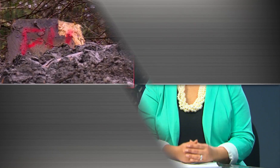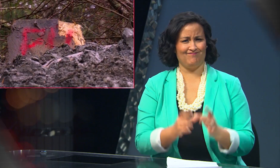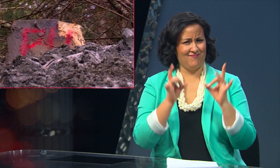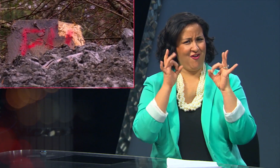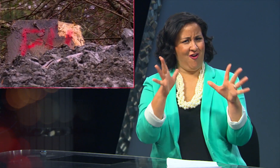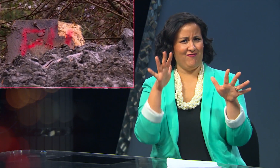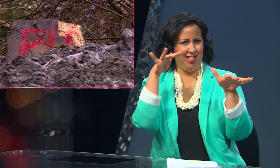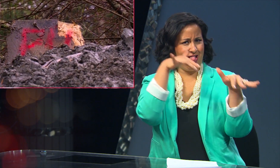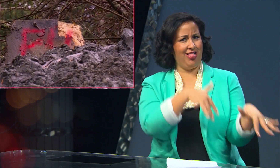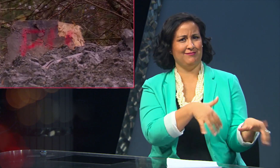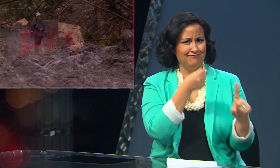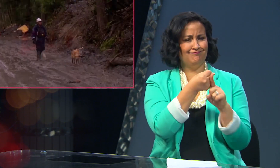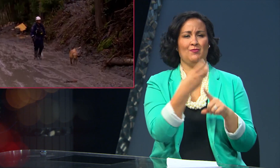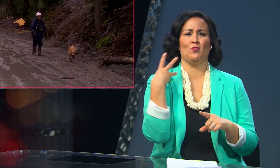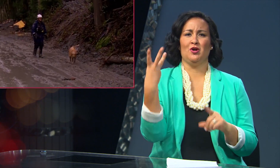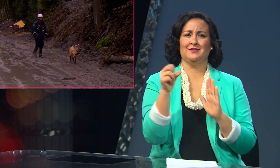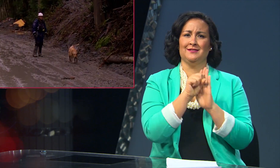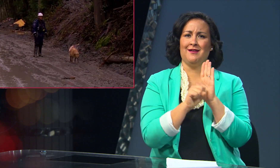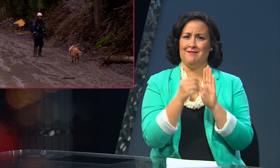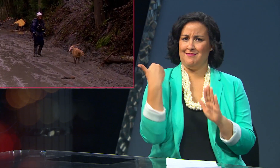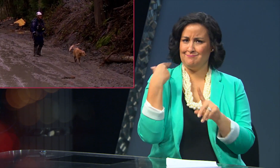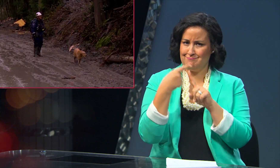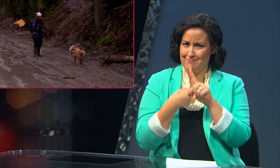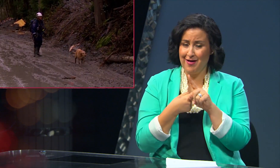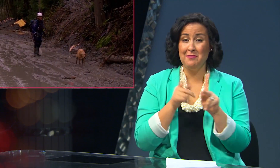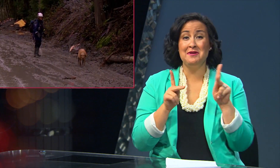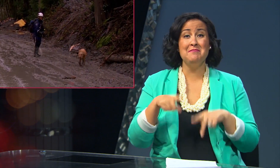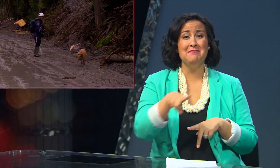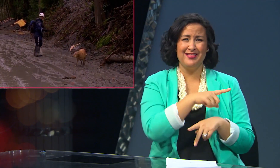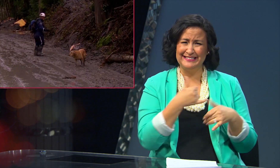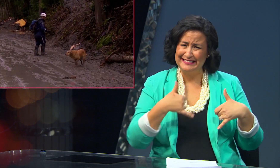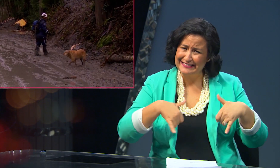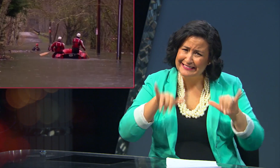VICTIMS OF THE DEVASTATING LANDSLIDE THAT HIT WASHINGTON STATE ALMOST A MONTH AGO ARE